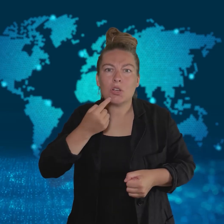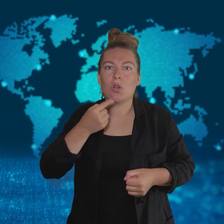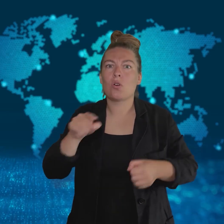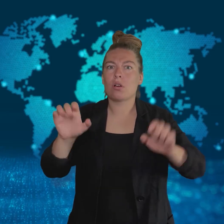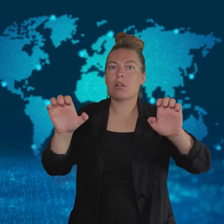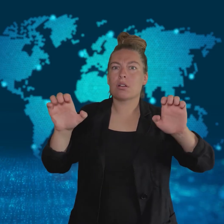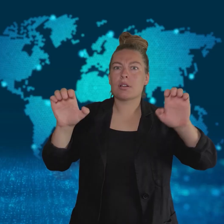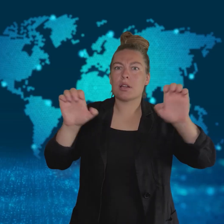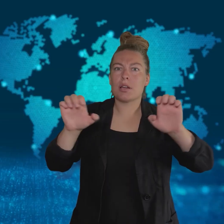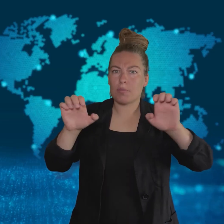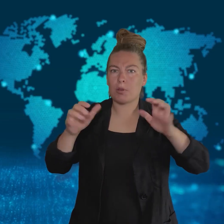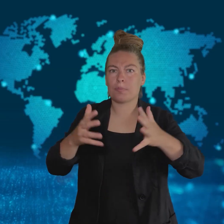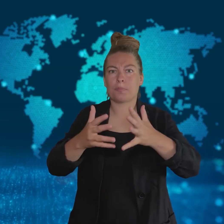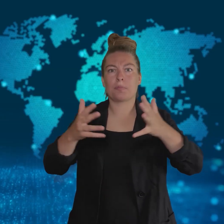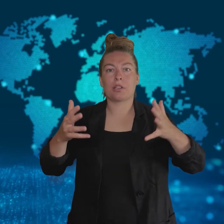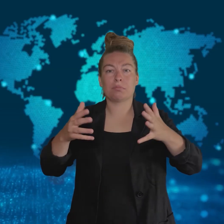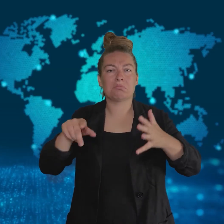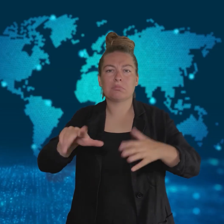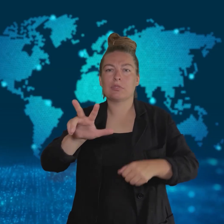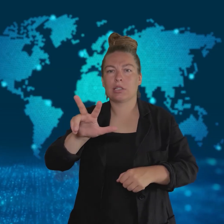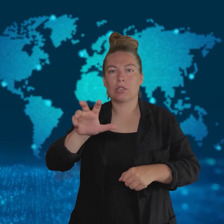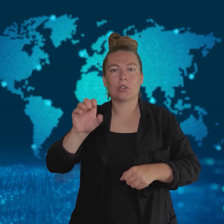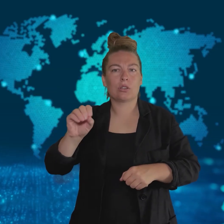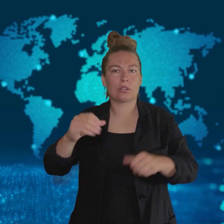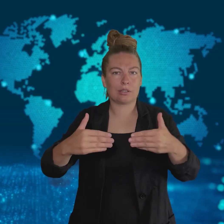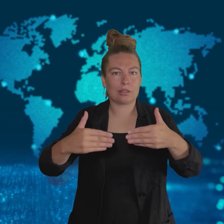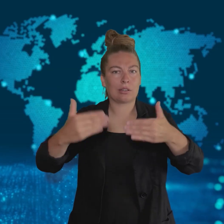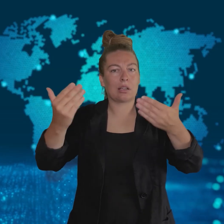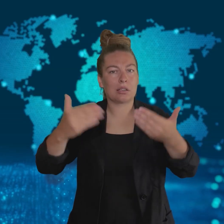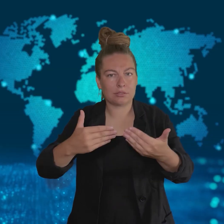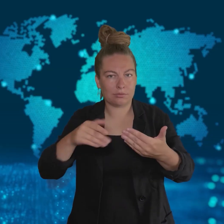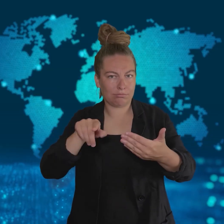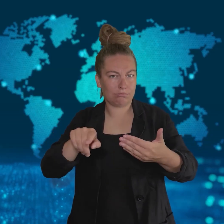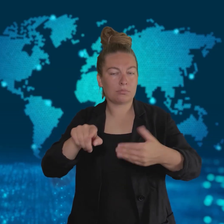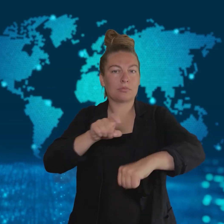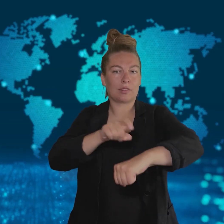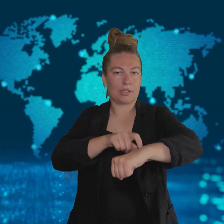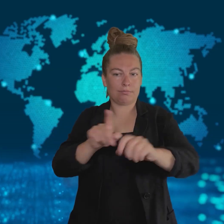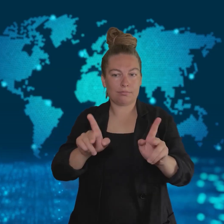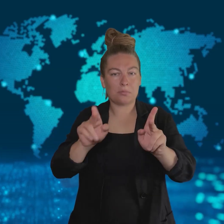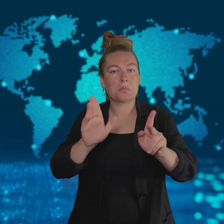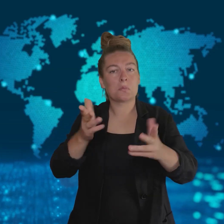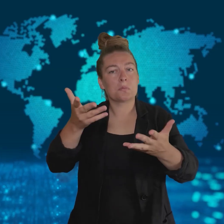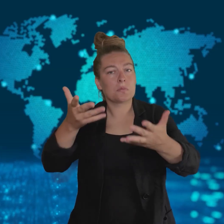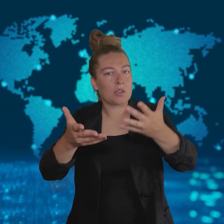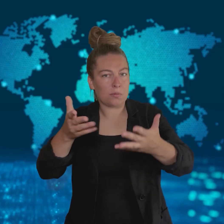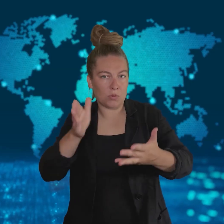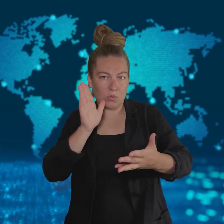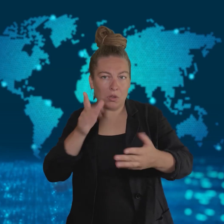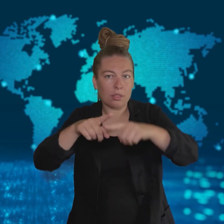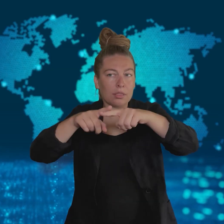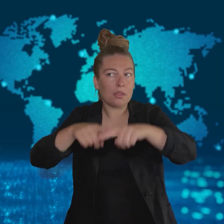It may be extended.